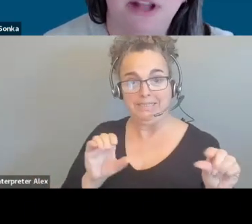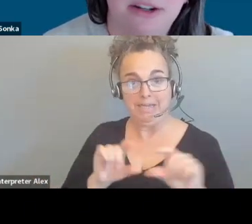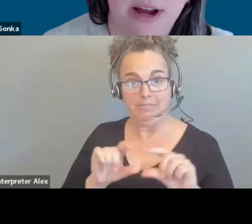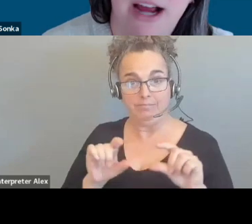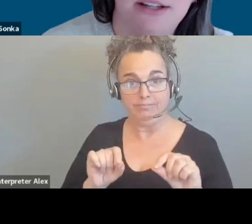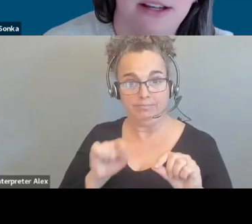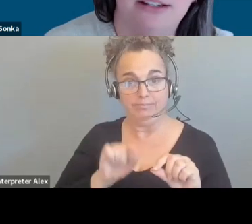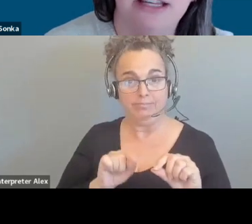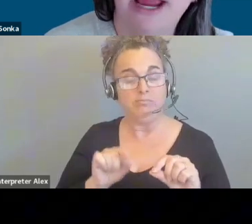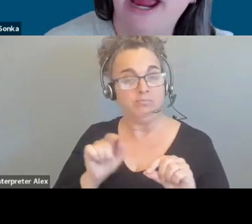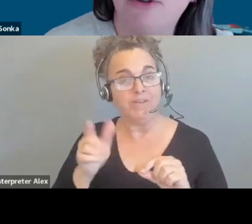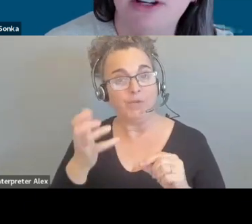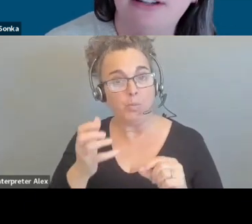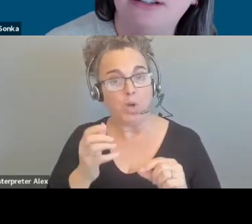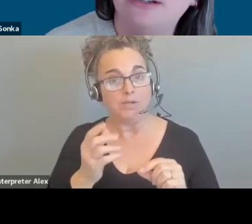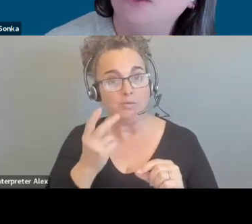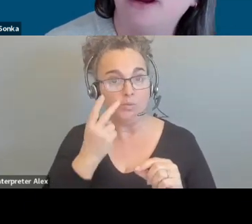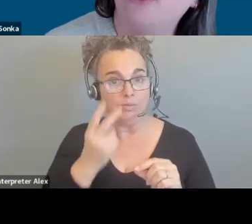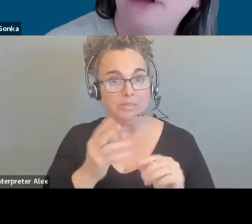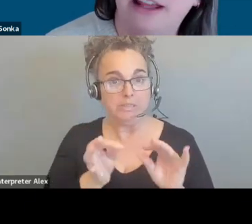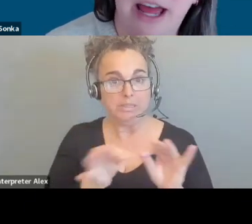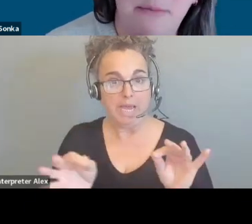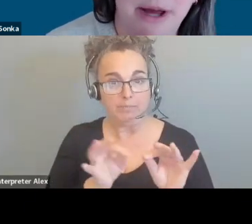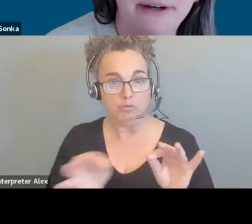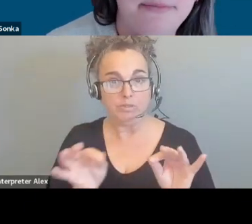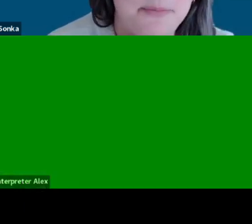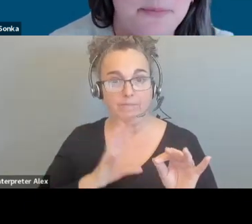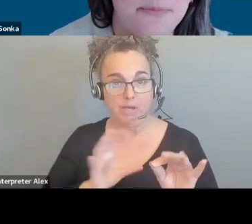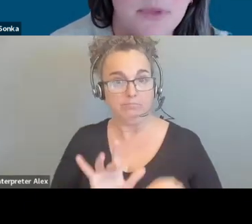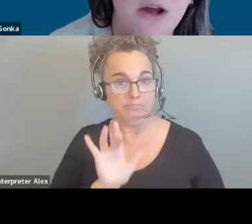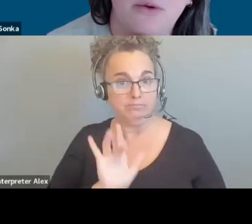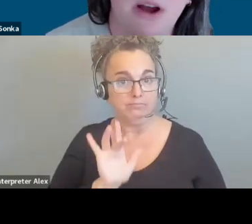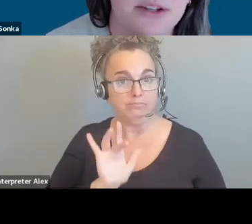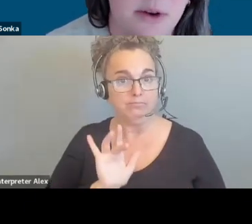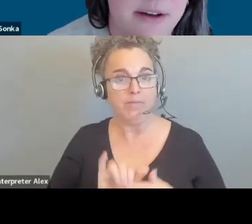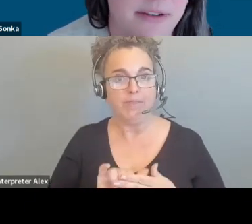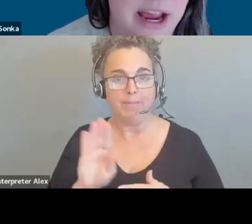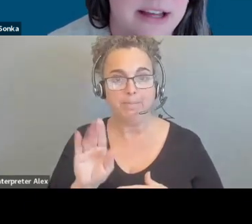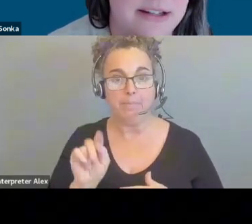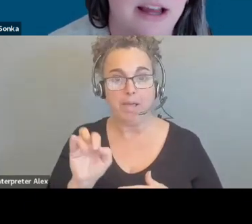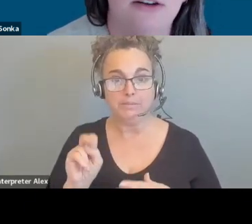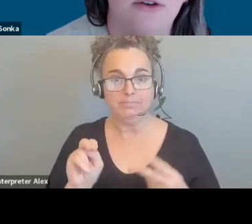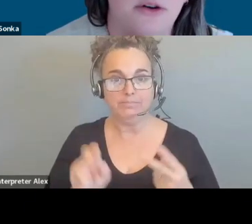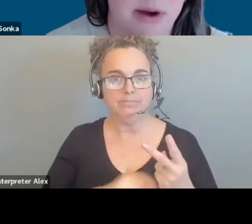If you'd like to access the captions, you can click that button. We also have ASL